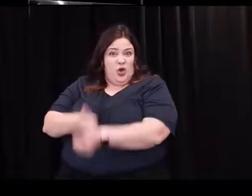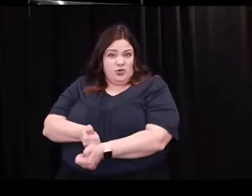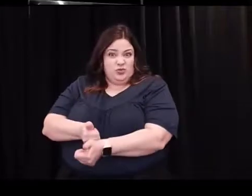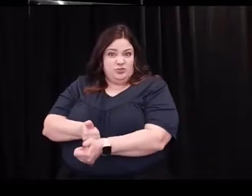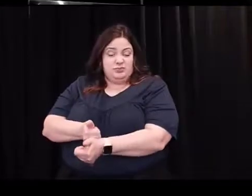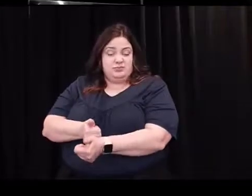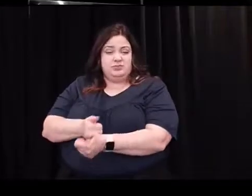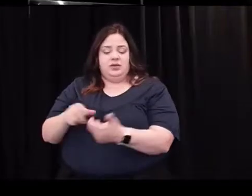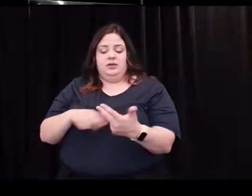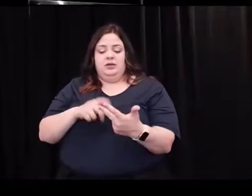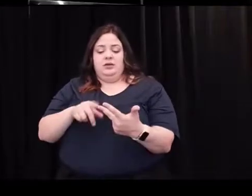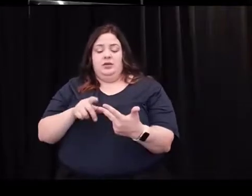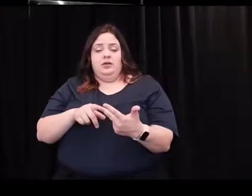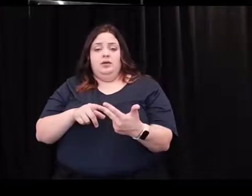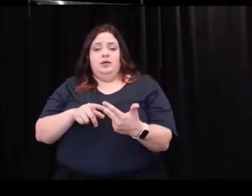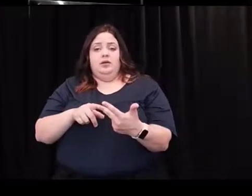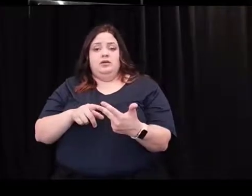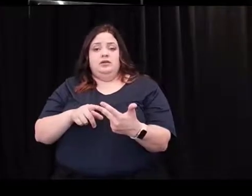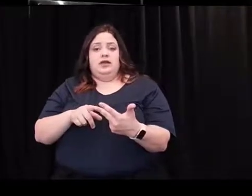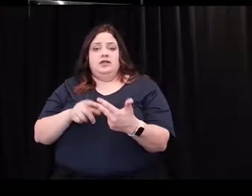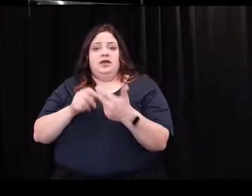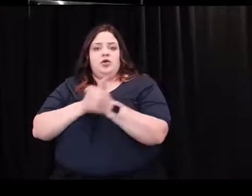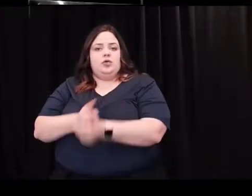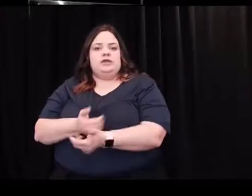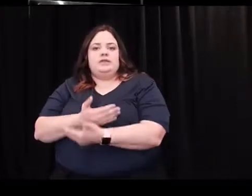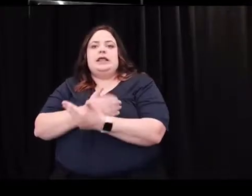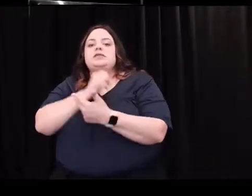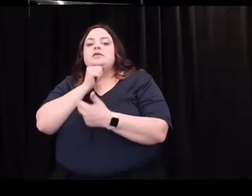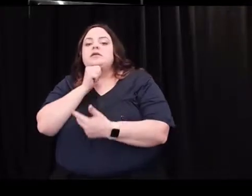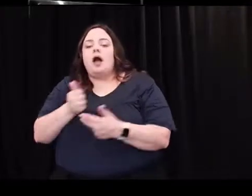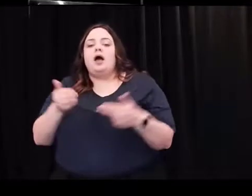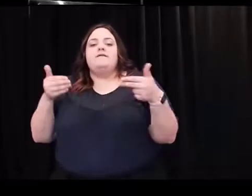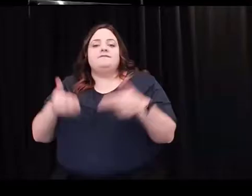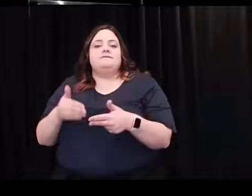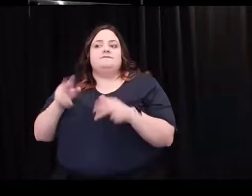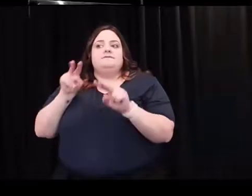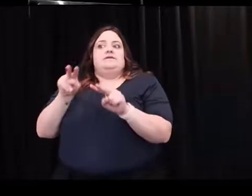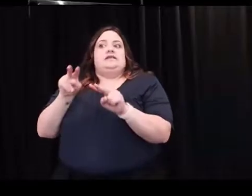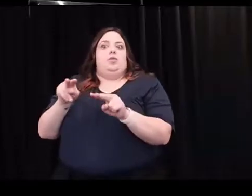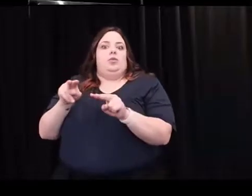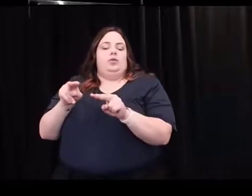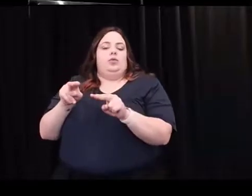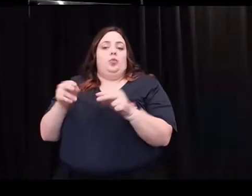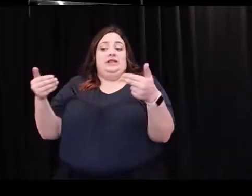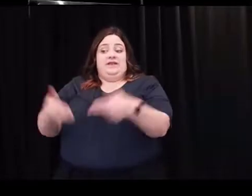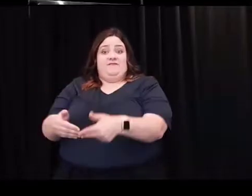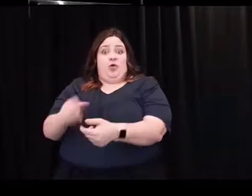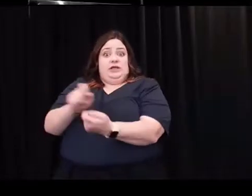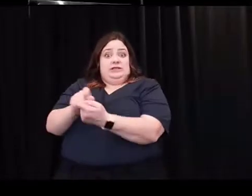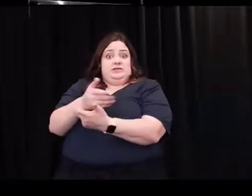to something that is not visible when it gets focus? And then does the keyboard interaction